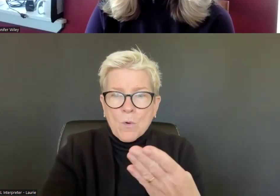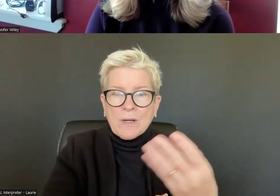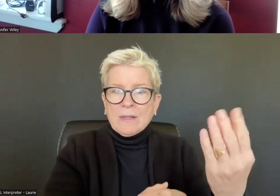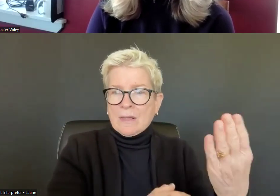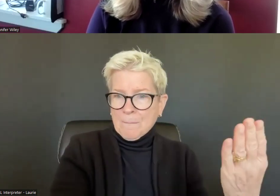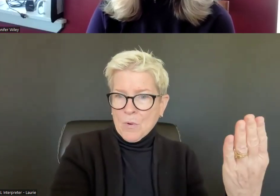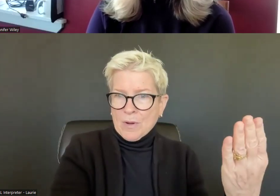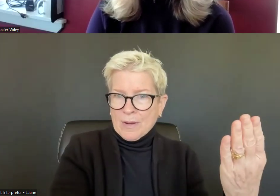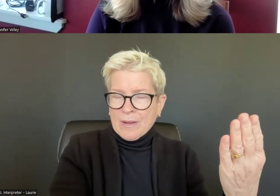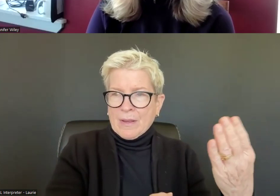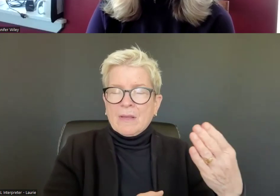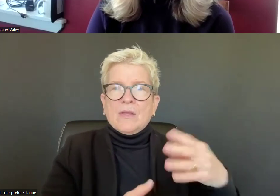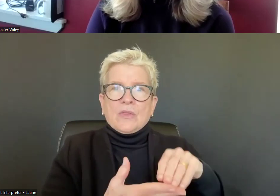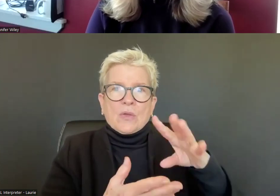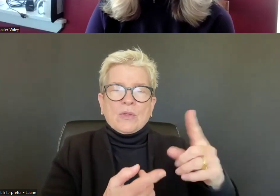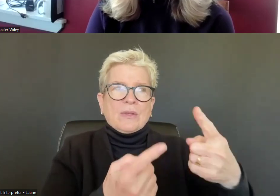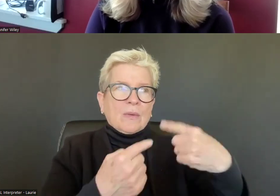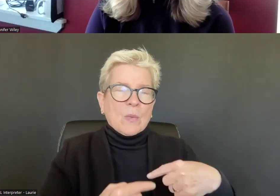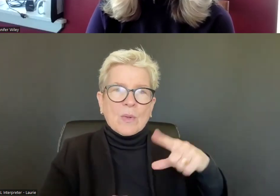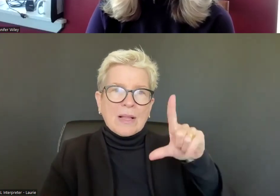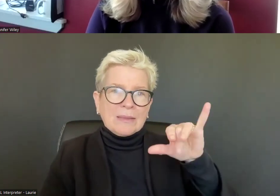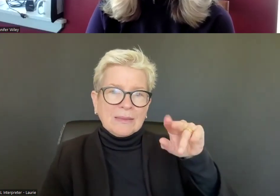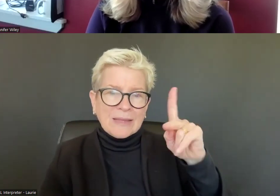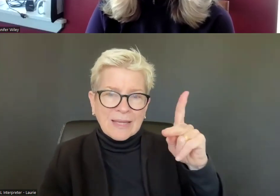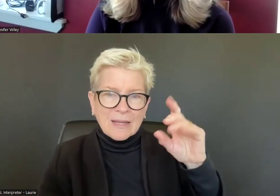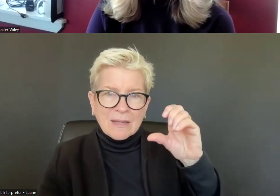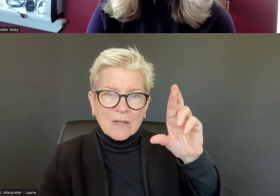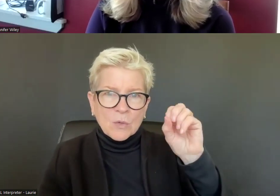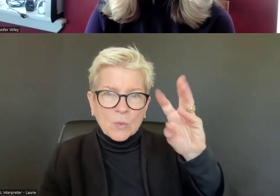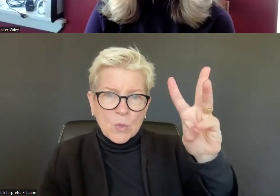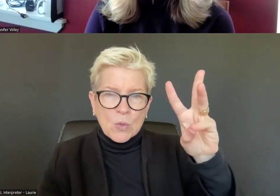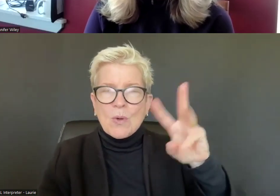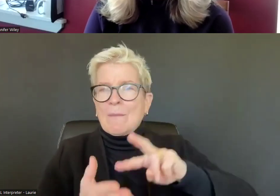in, we use Link Crew, we have older students that are there to mentor and